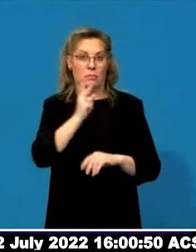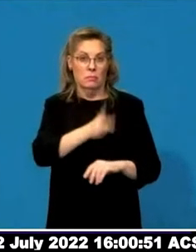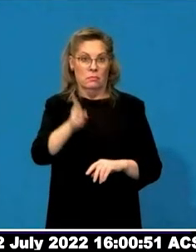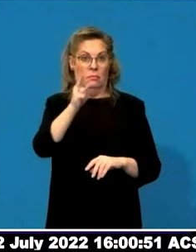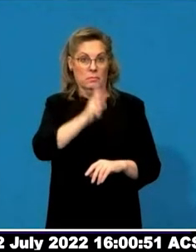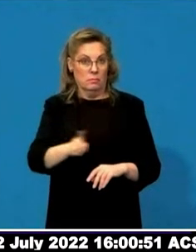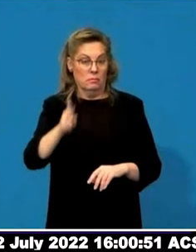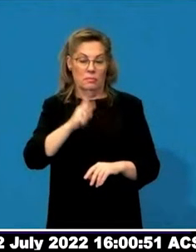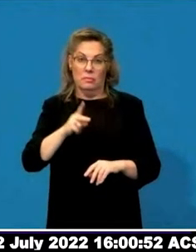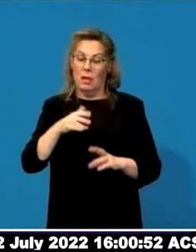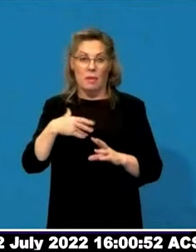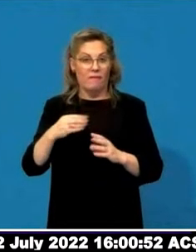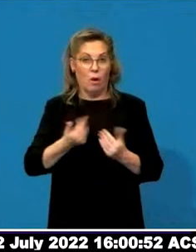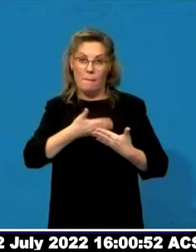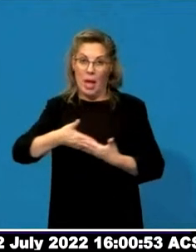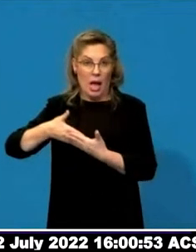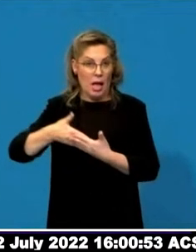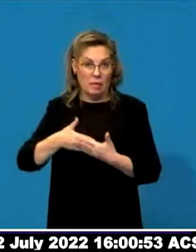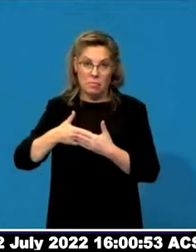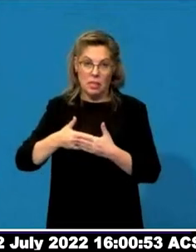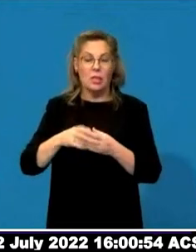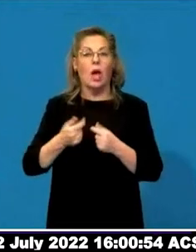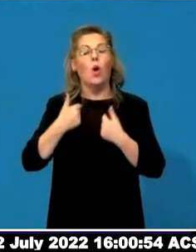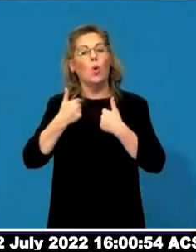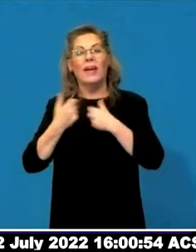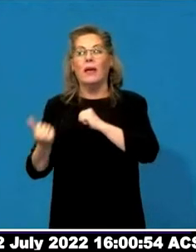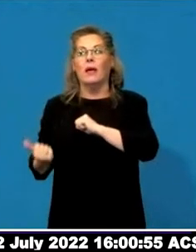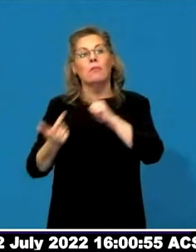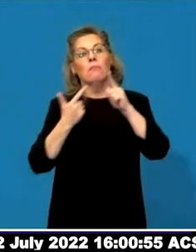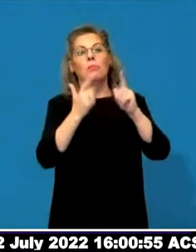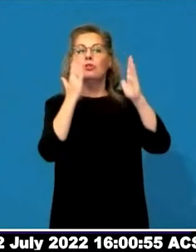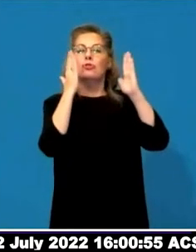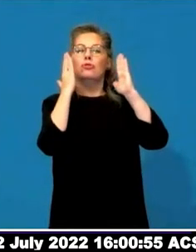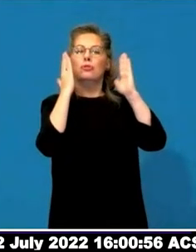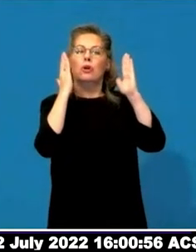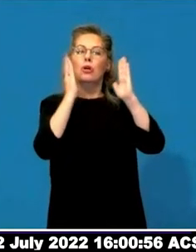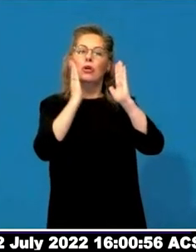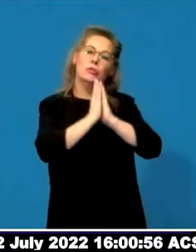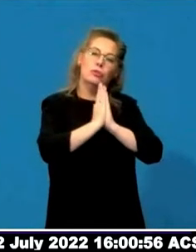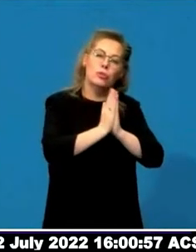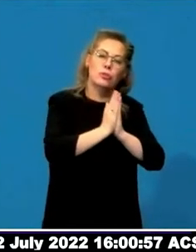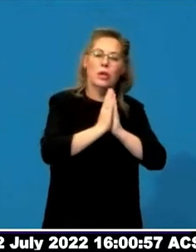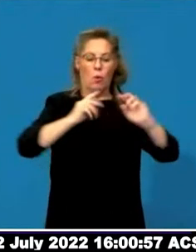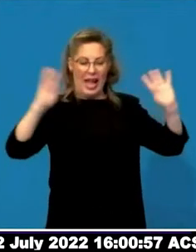When we usually go to our church rallies, when he got sick,